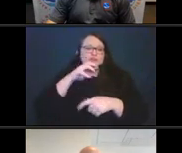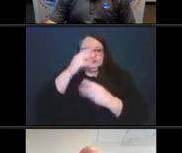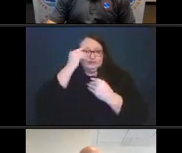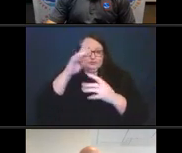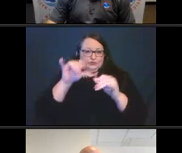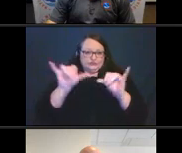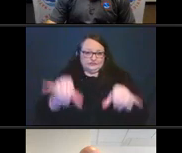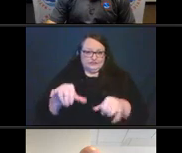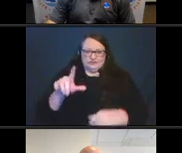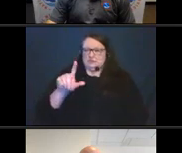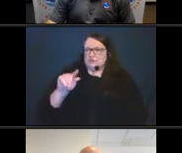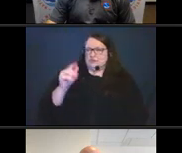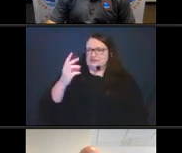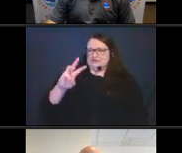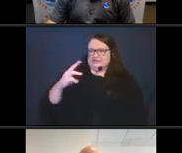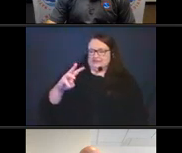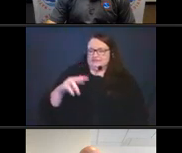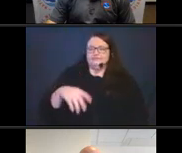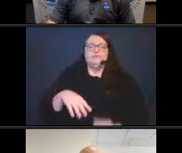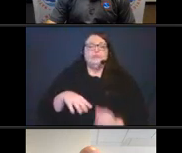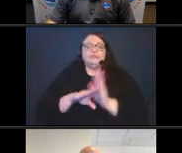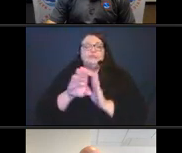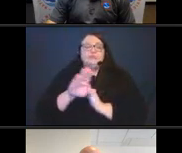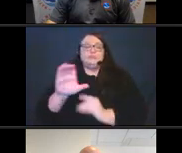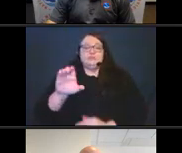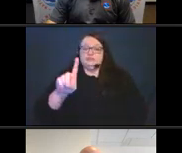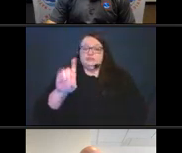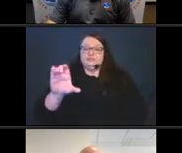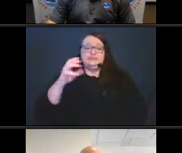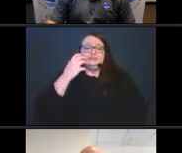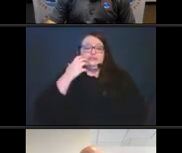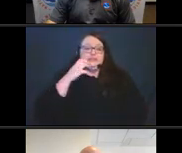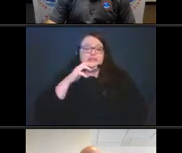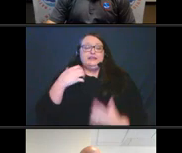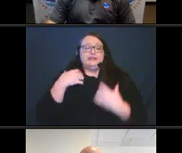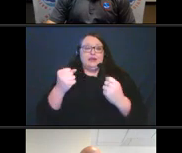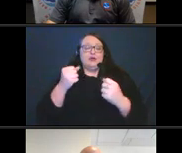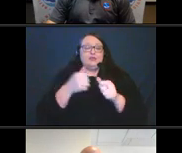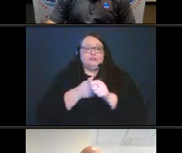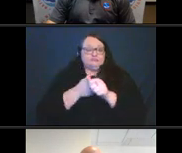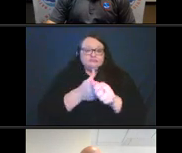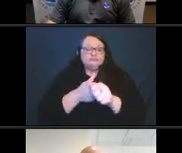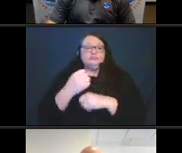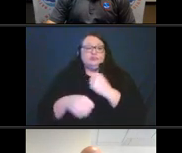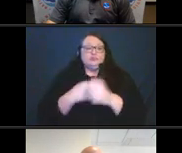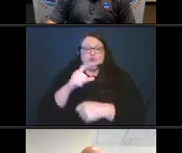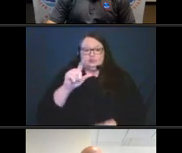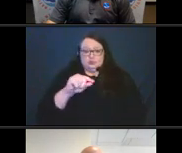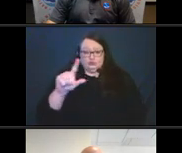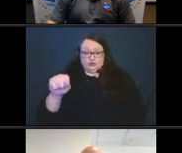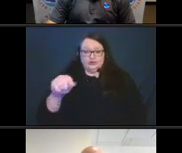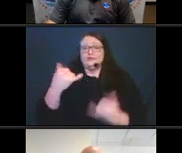the development of the CDC Heat and Health Tracker in 2020, and now in 2024 as of today,